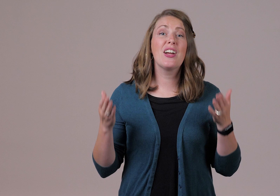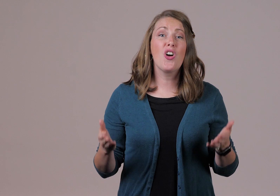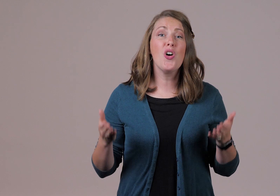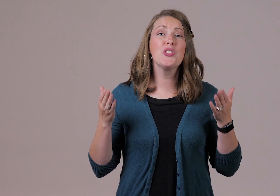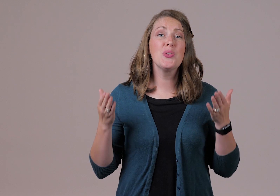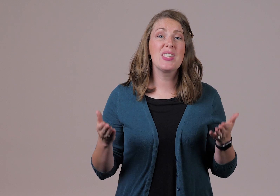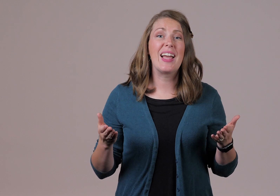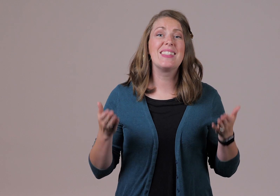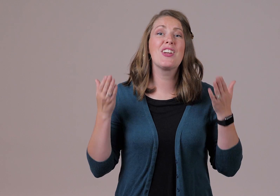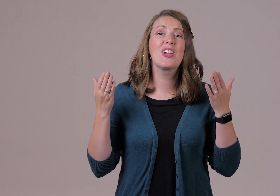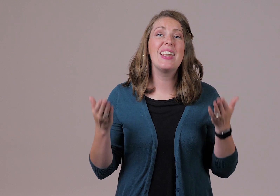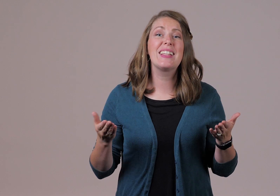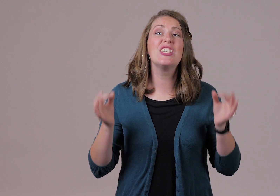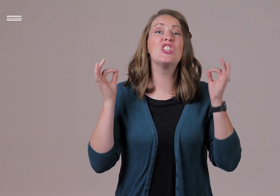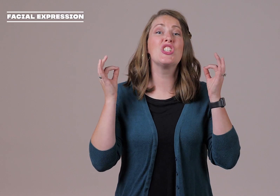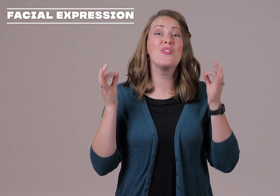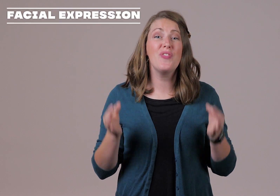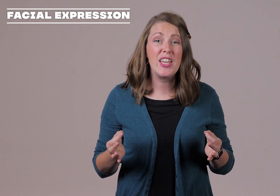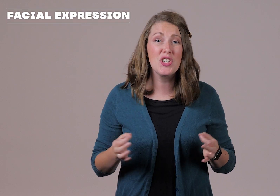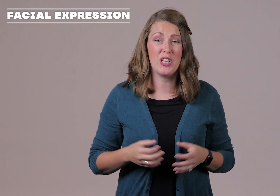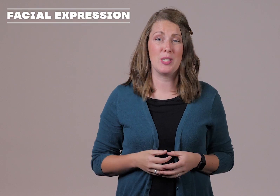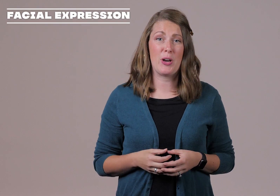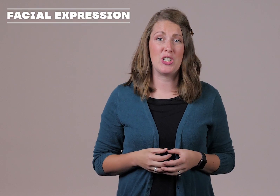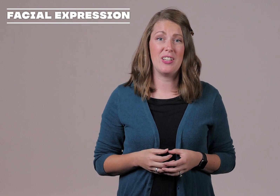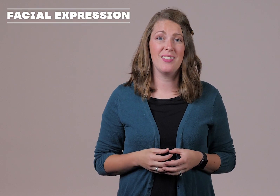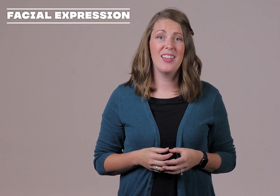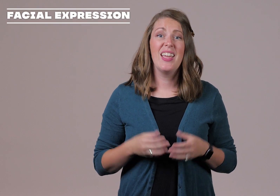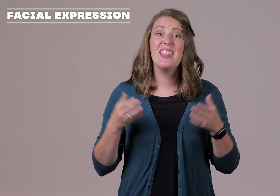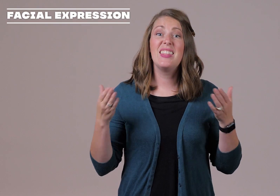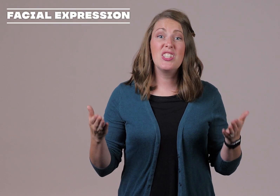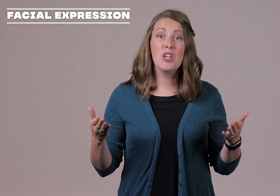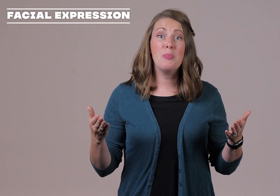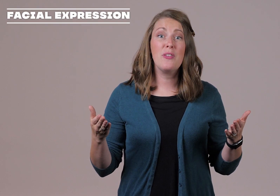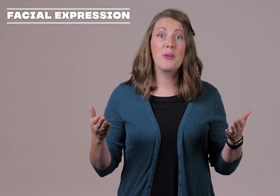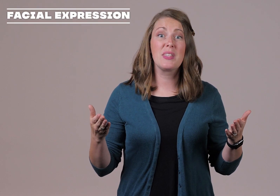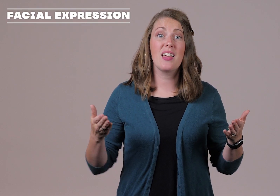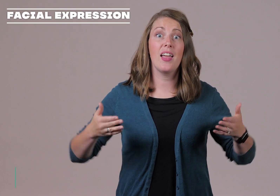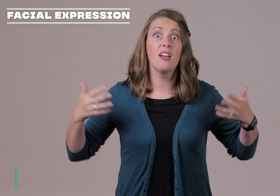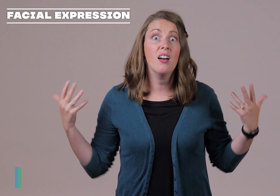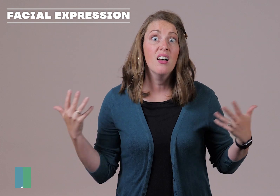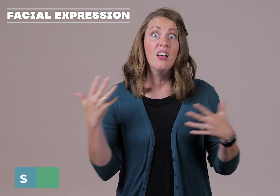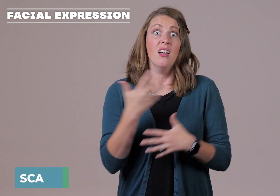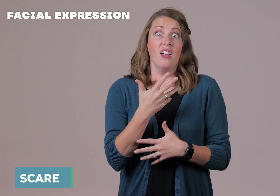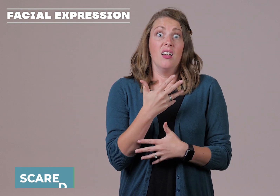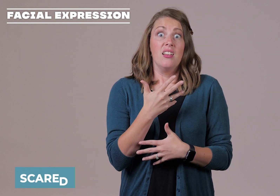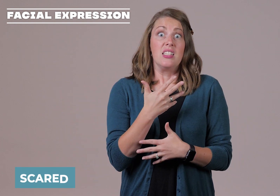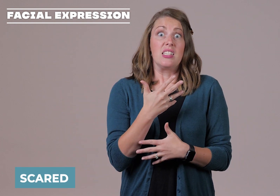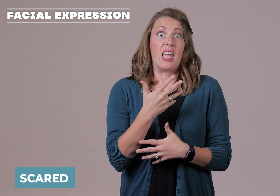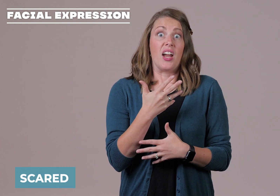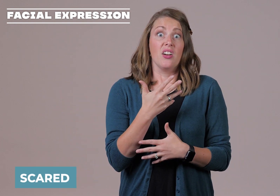are also signs that are connected to just facial expression. This could be from the sign scared,